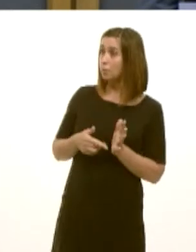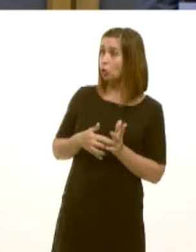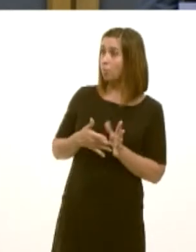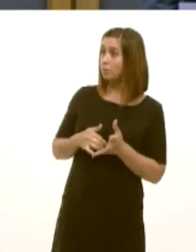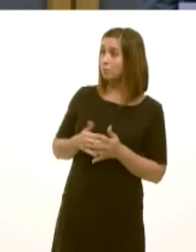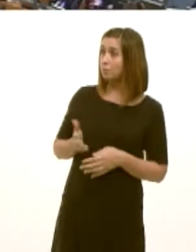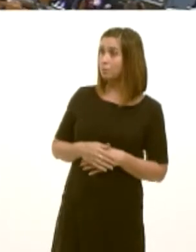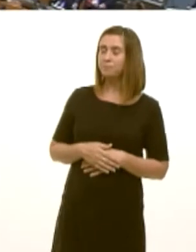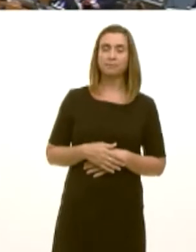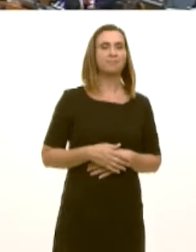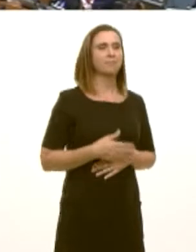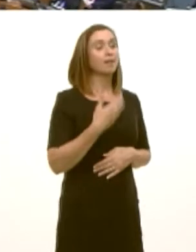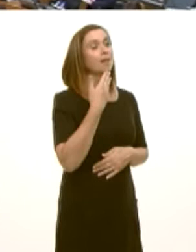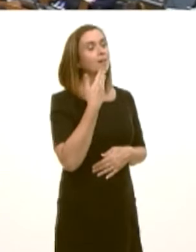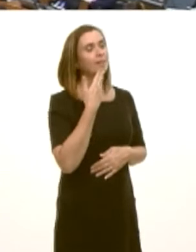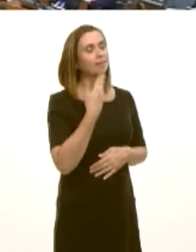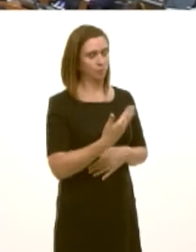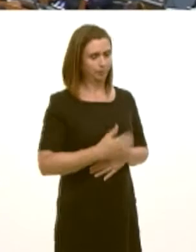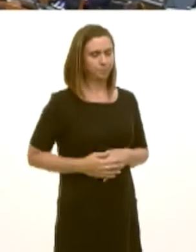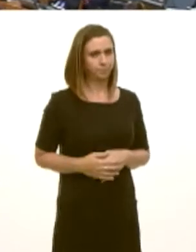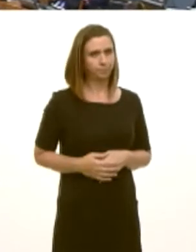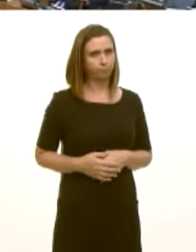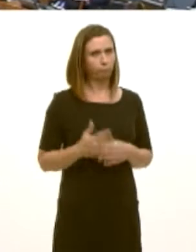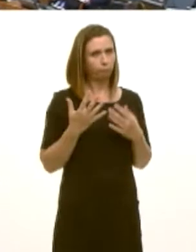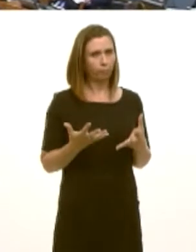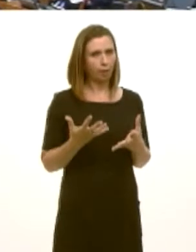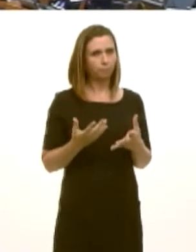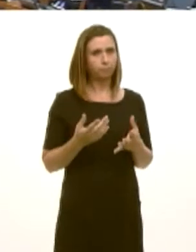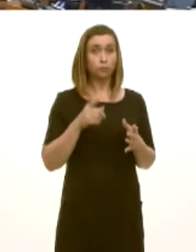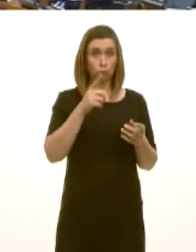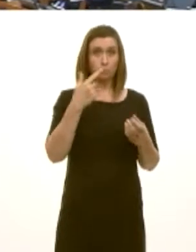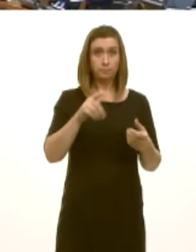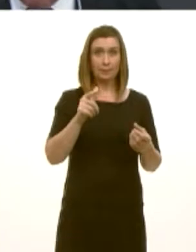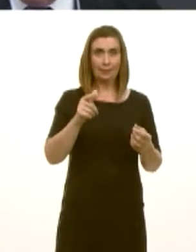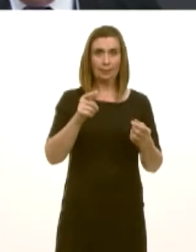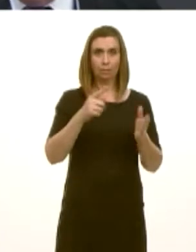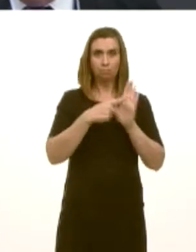Simon Thomas: Turning back to the map that youíve produced, First Minister, in terms